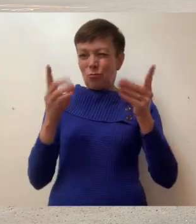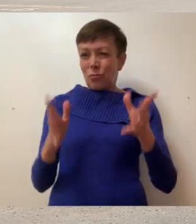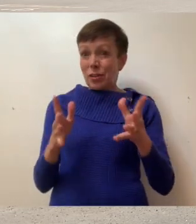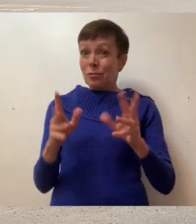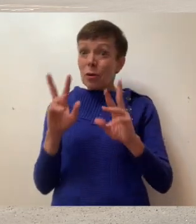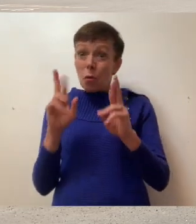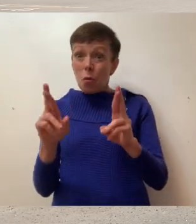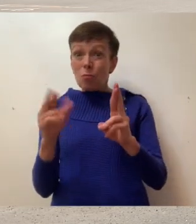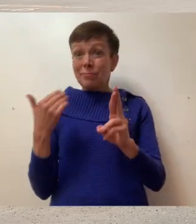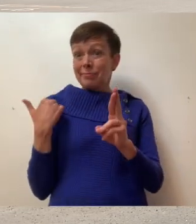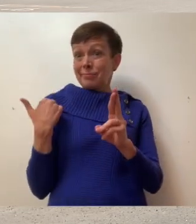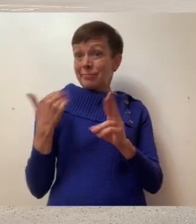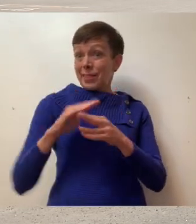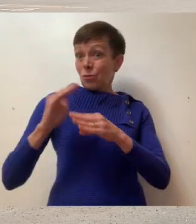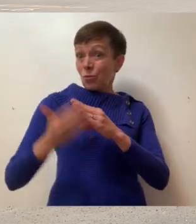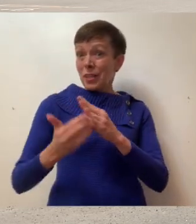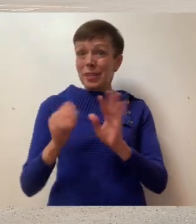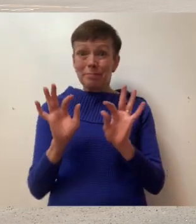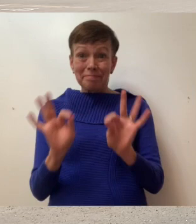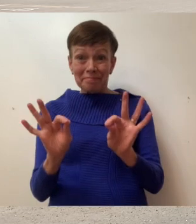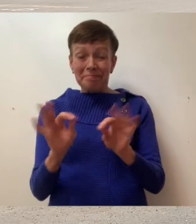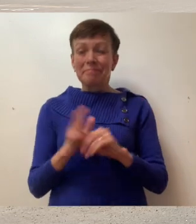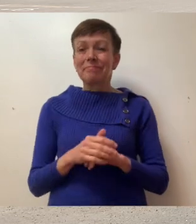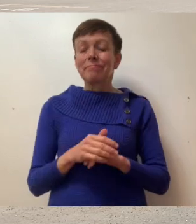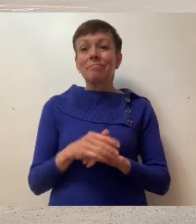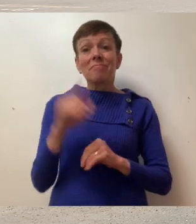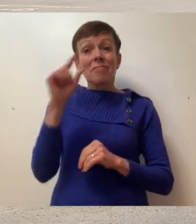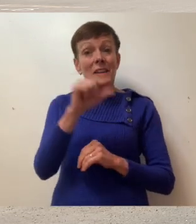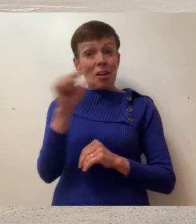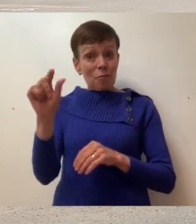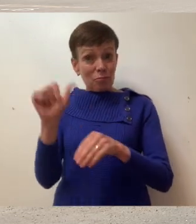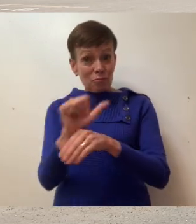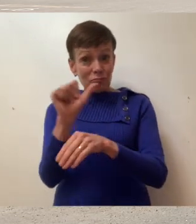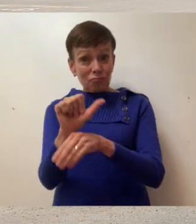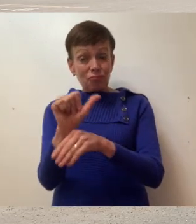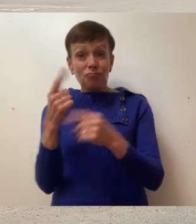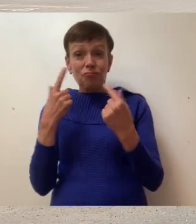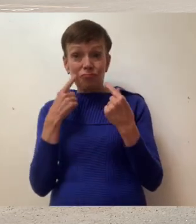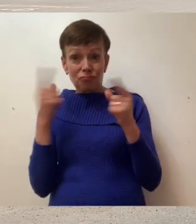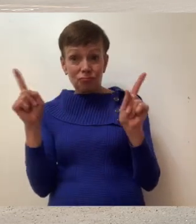With the Government of Alberta announcing a phased relaunch following the COVID-19 pandemic,